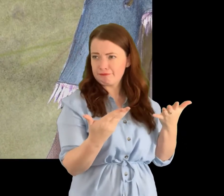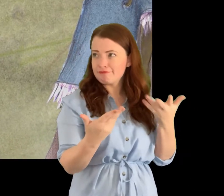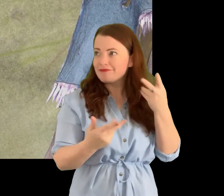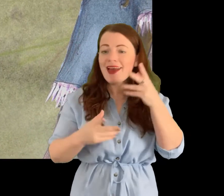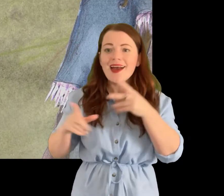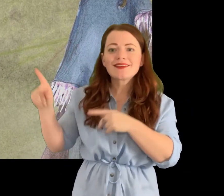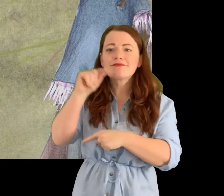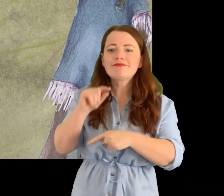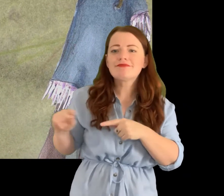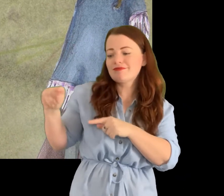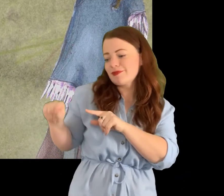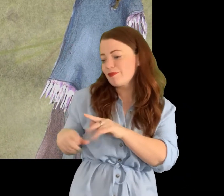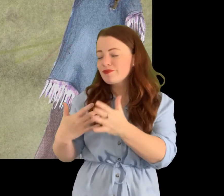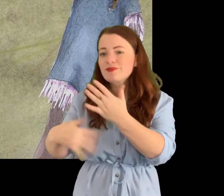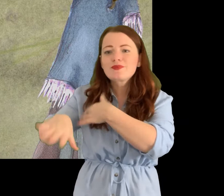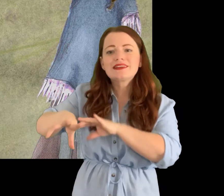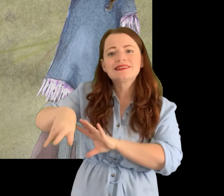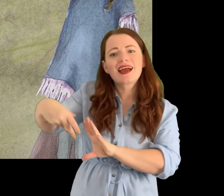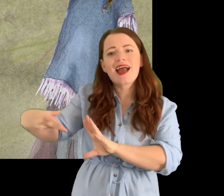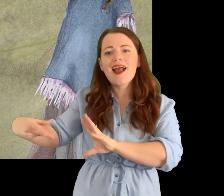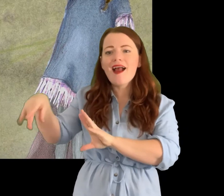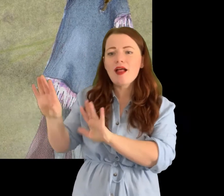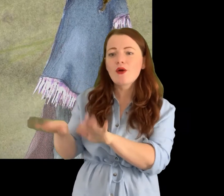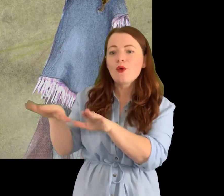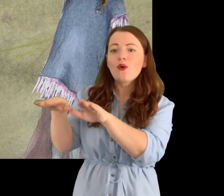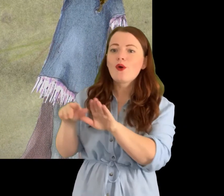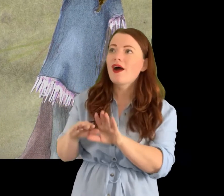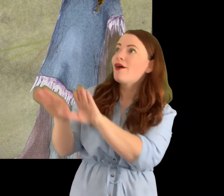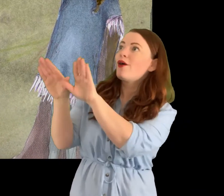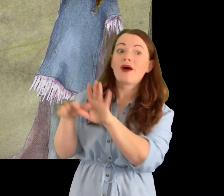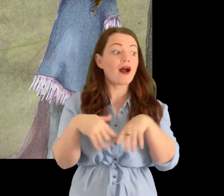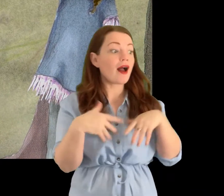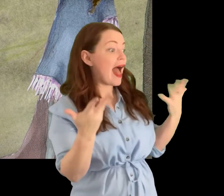As a song thrush brushed his bushy tail With wings in flight and shouted